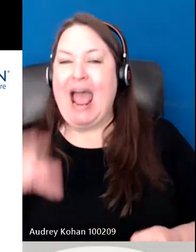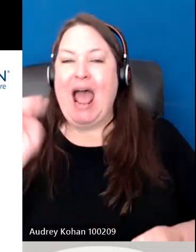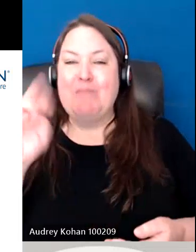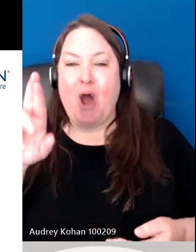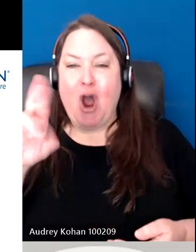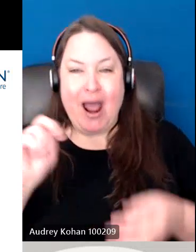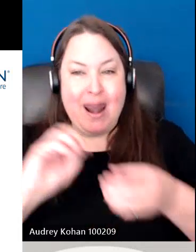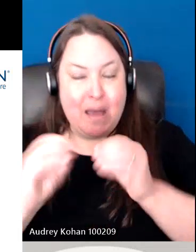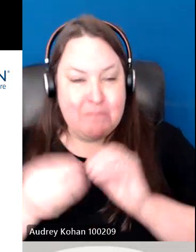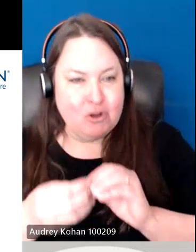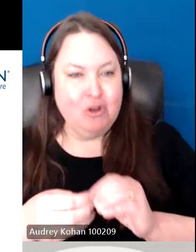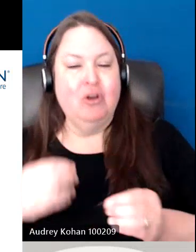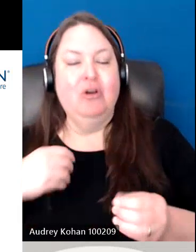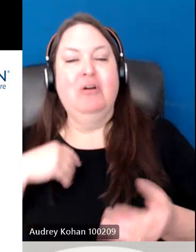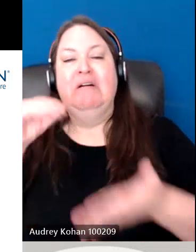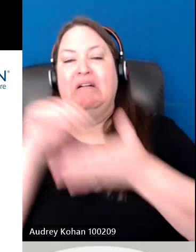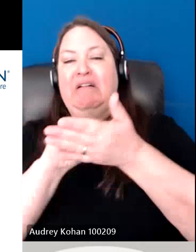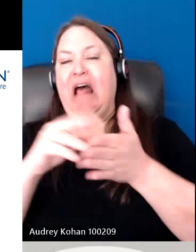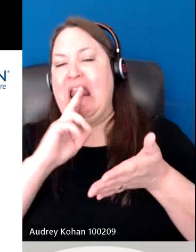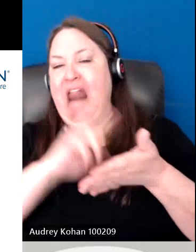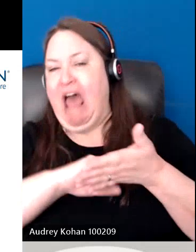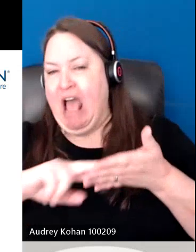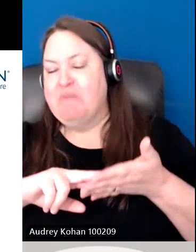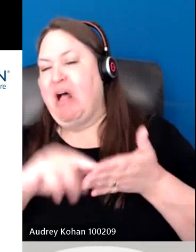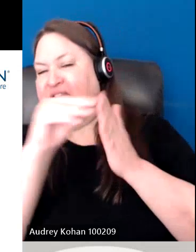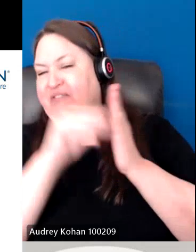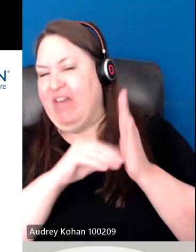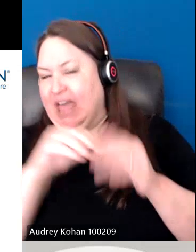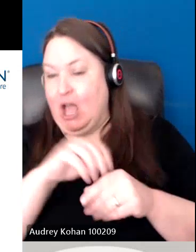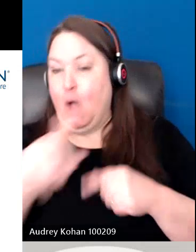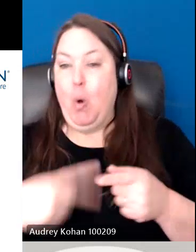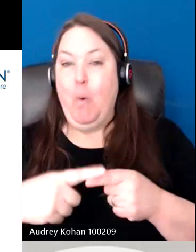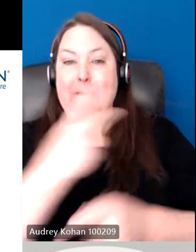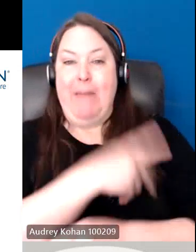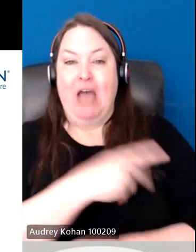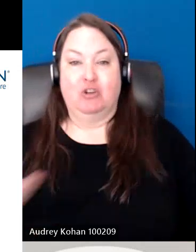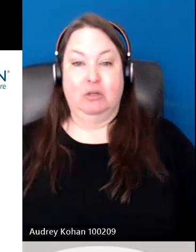put an addressograph label on it or we'd fill it in so that when the patient presented to us they